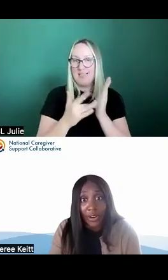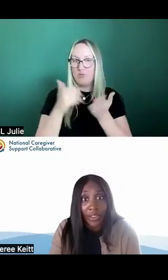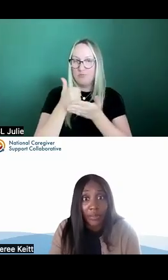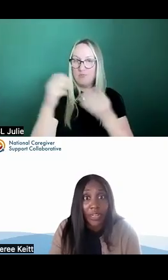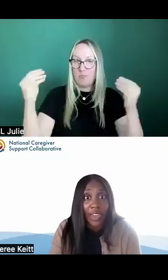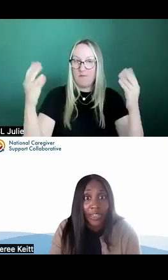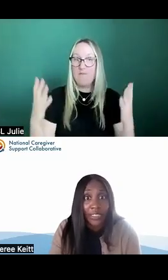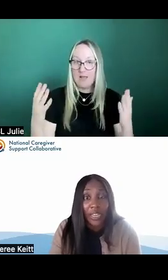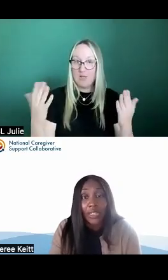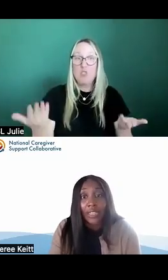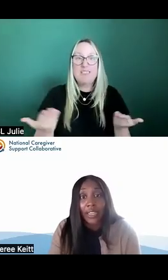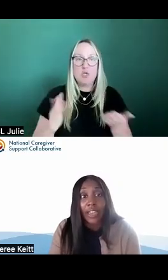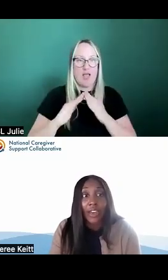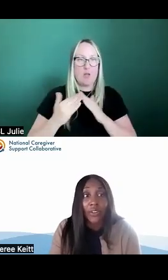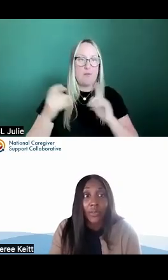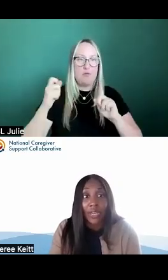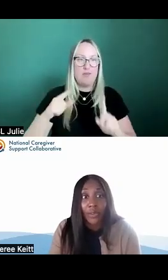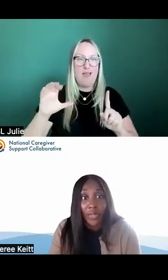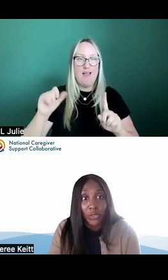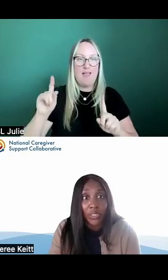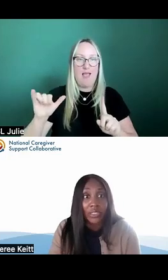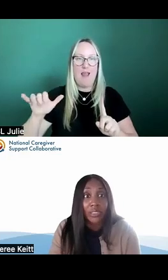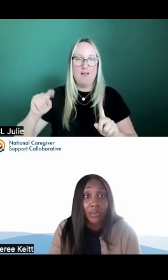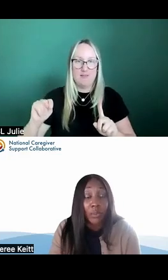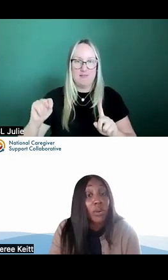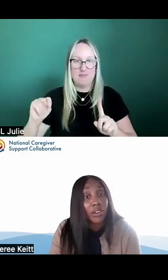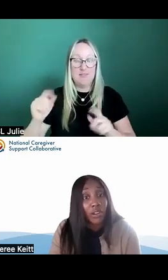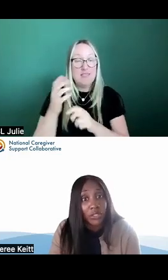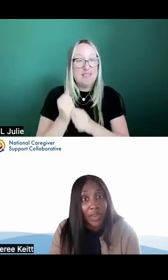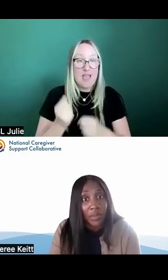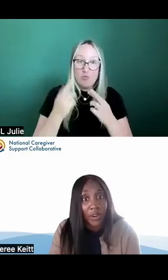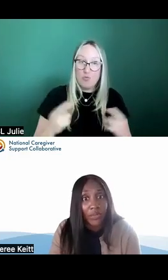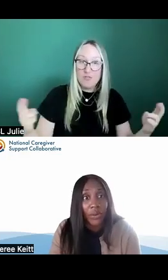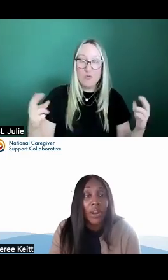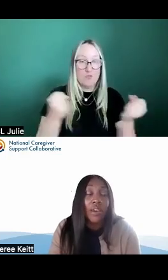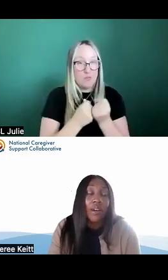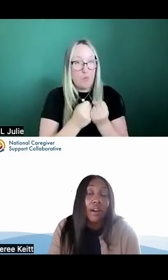at Community Catalyst that can gather relevant resources and support that also might be helpful,